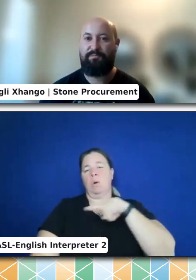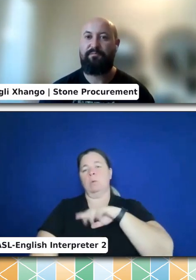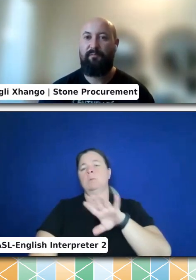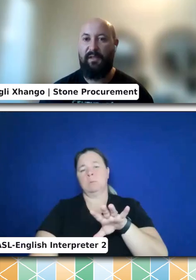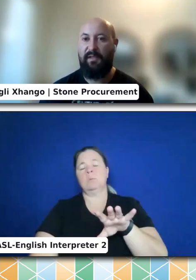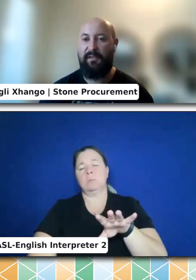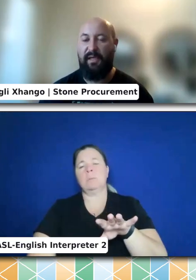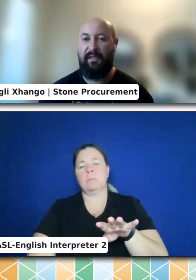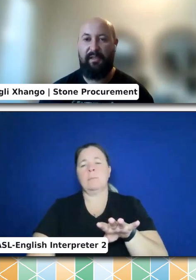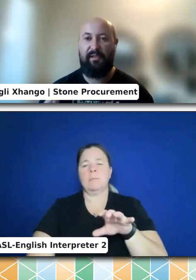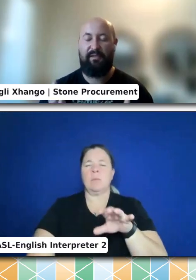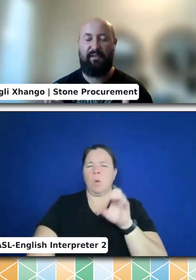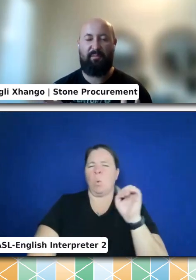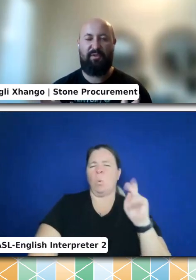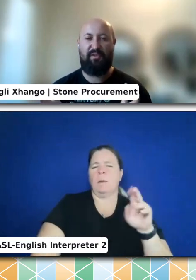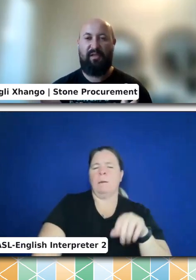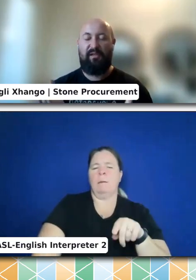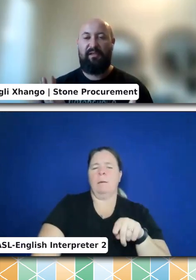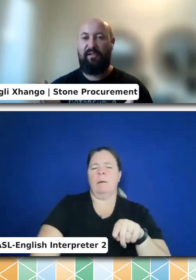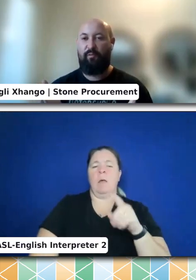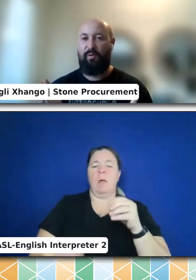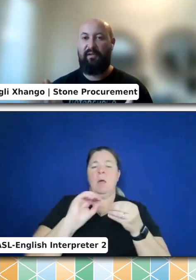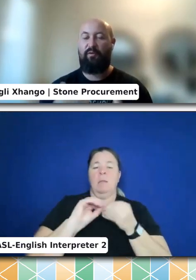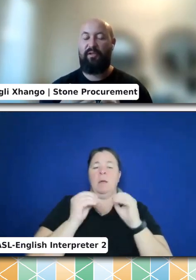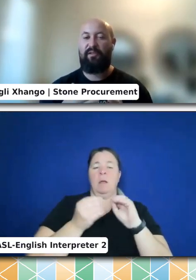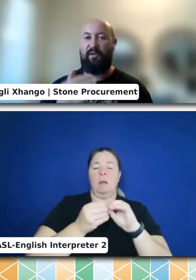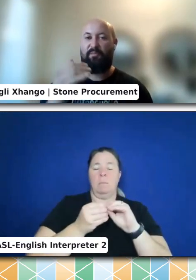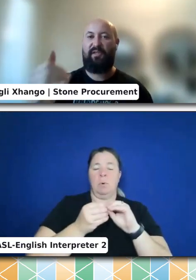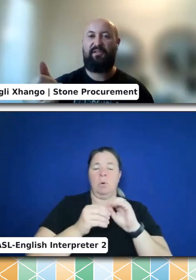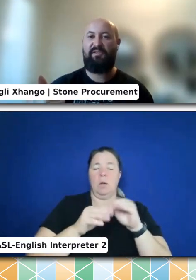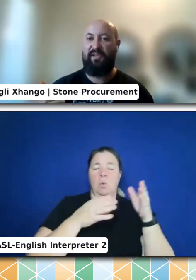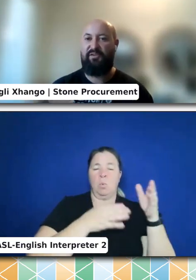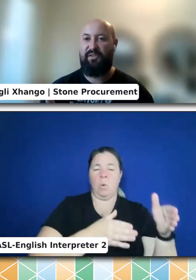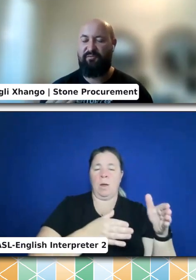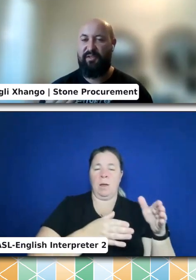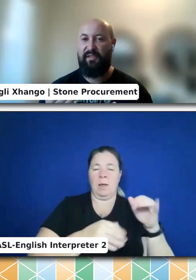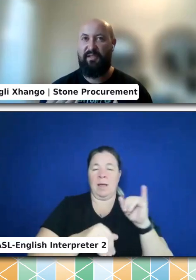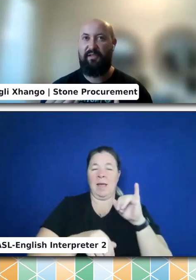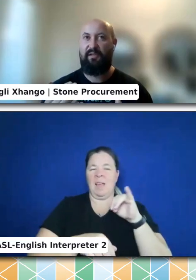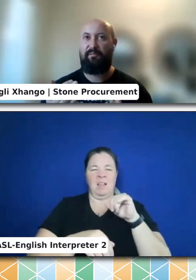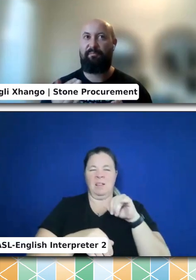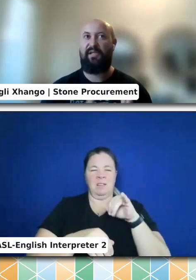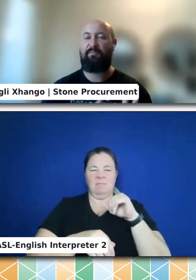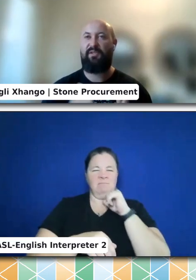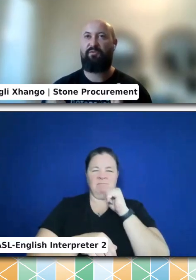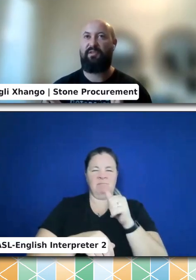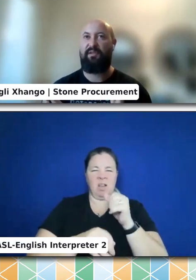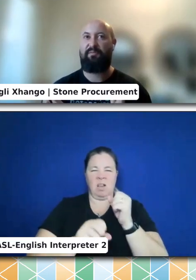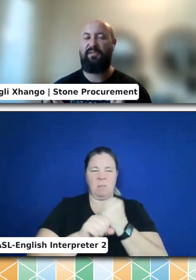So, yeah, the number… In a way, or the number at this stage doesn't really make much of a difference.